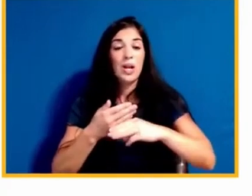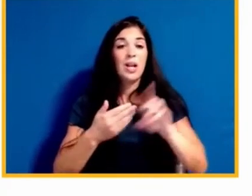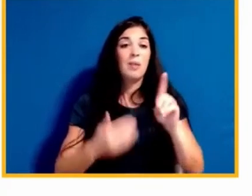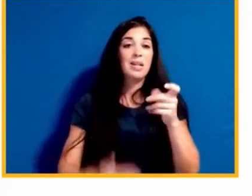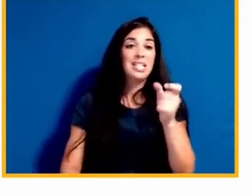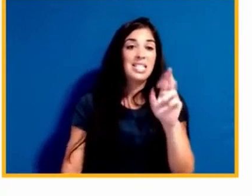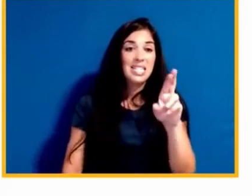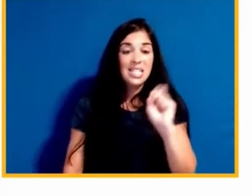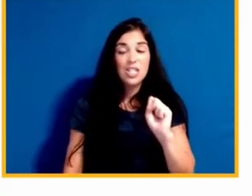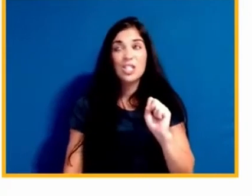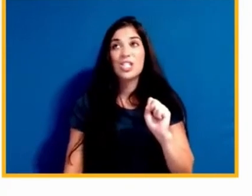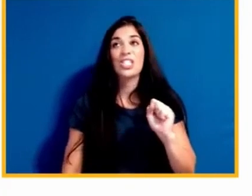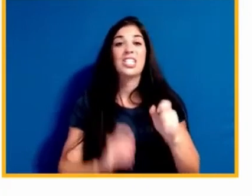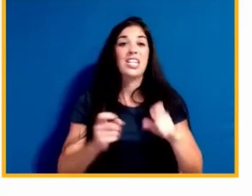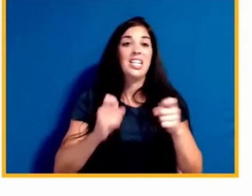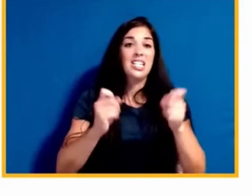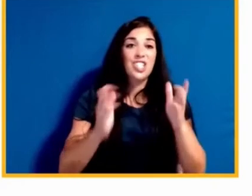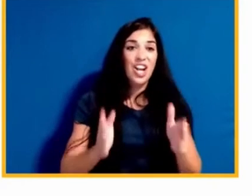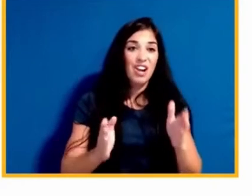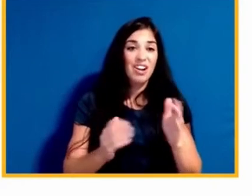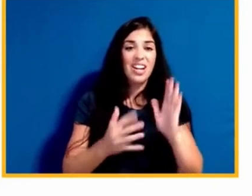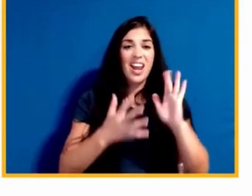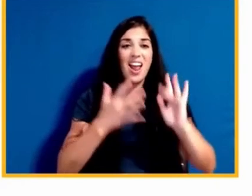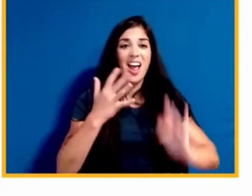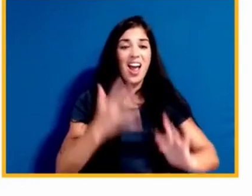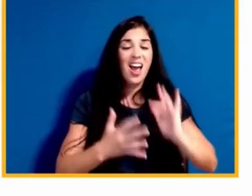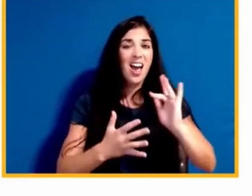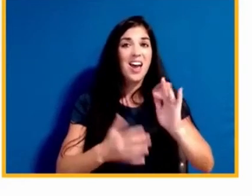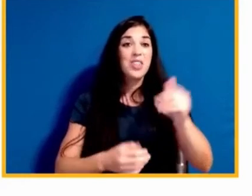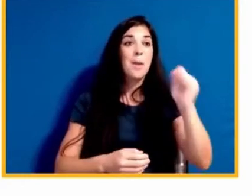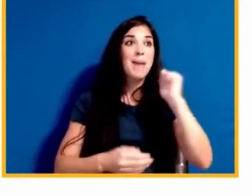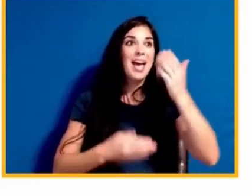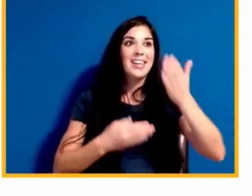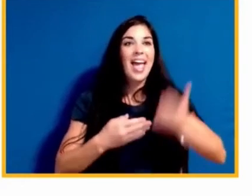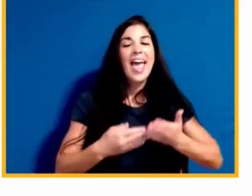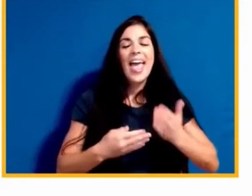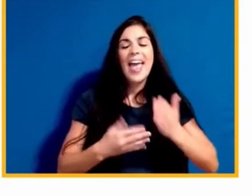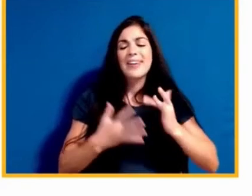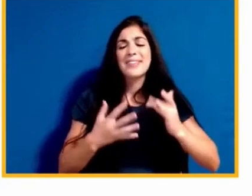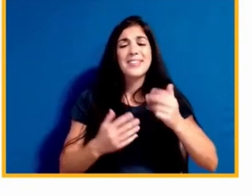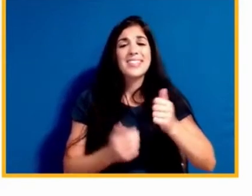whether it's the charity, whether it's you know all the people in the back end that make everything happen,